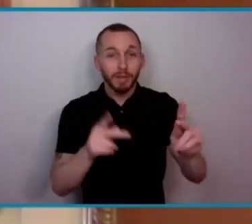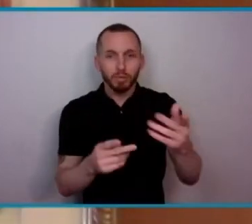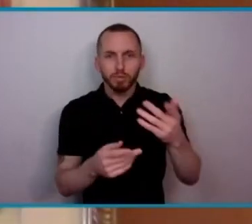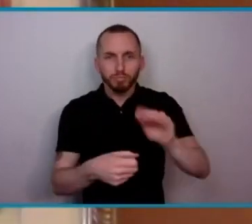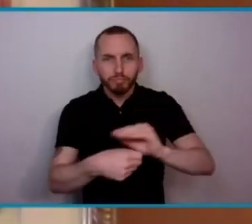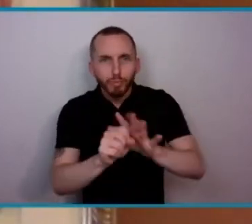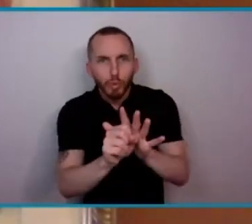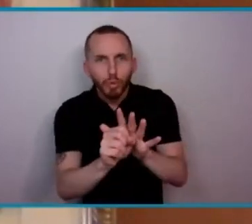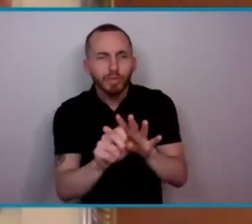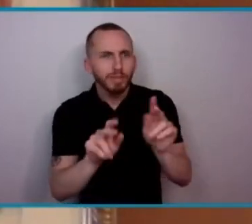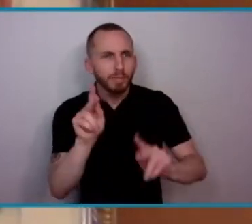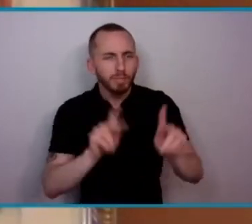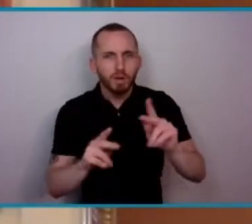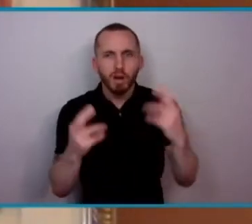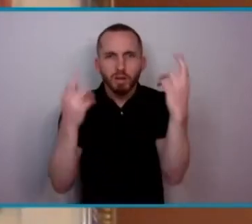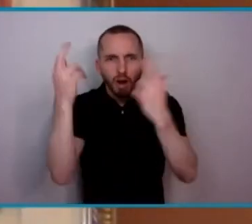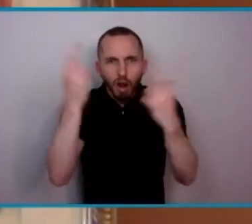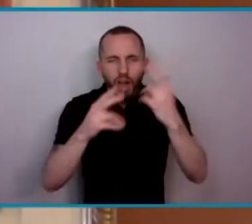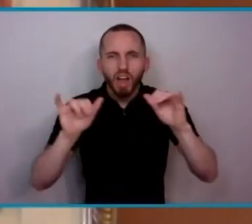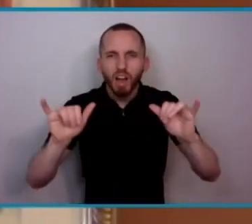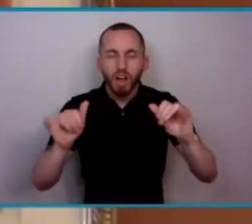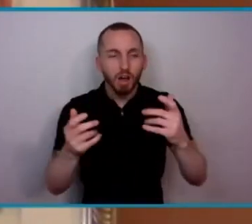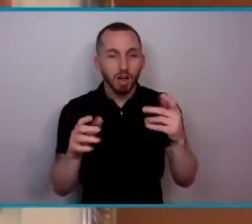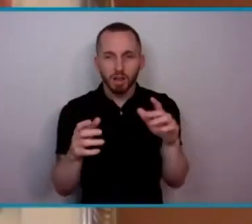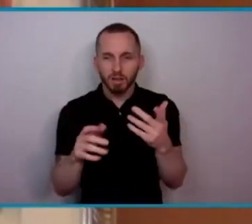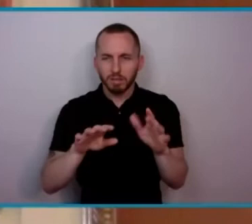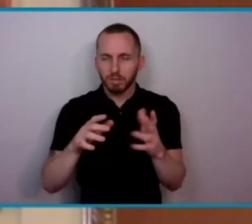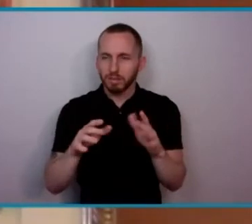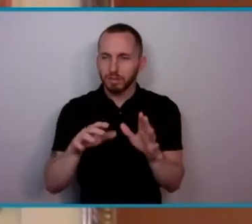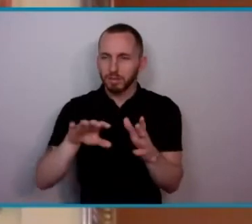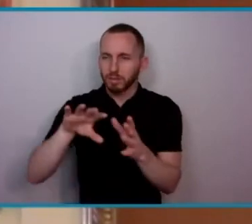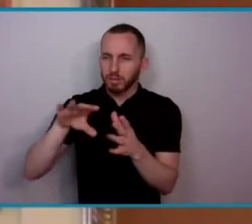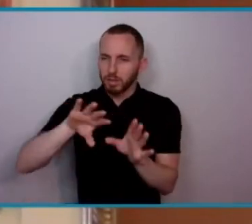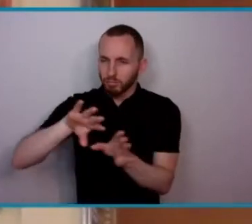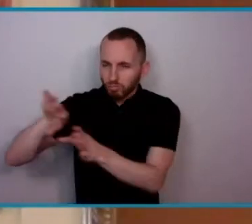that doing creative things has been a real comfort to them.